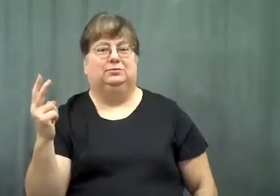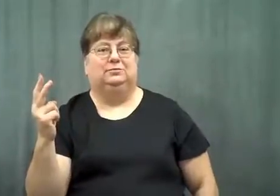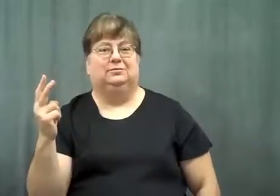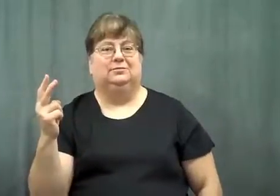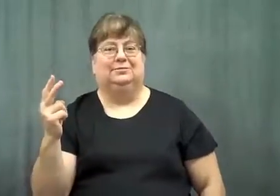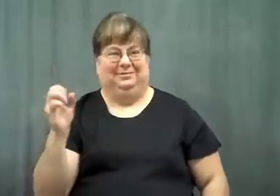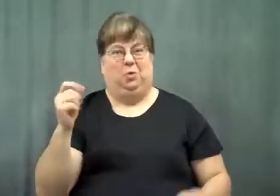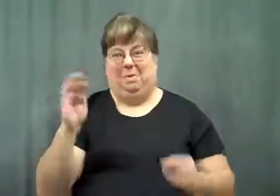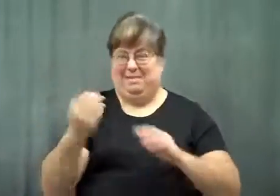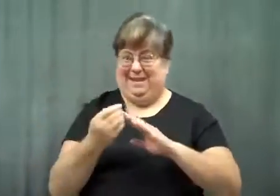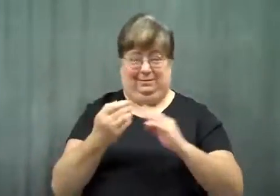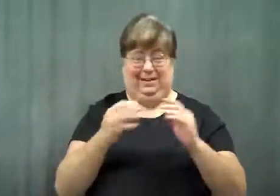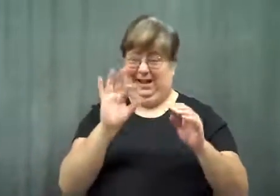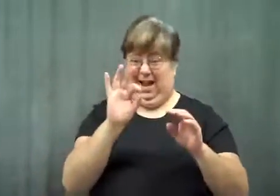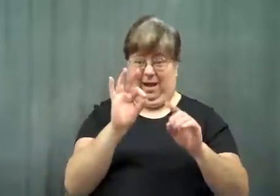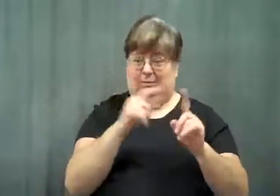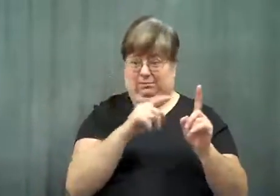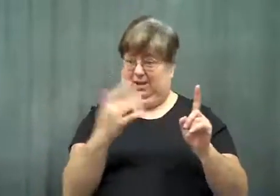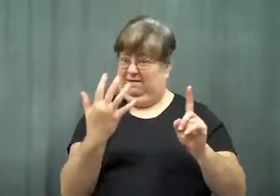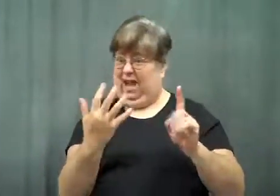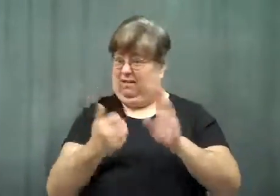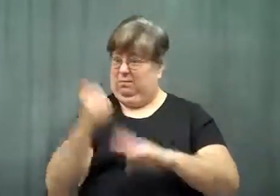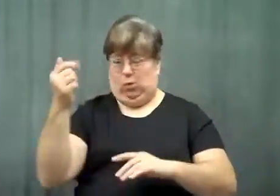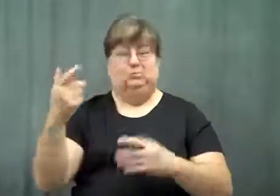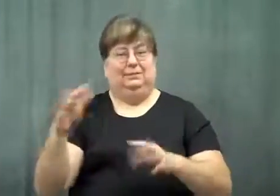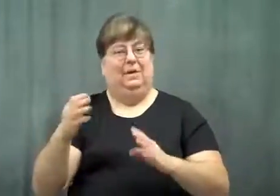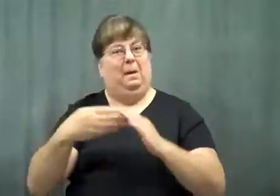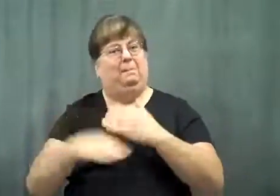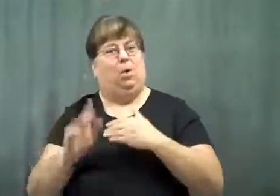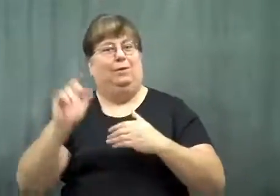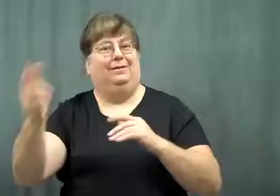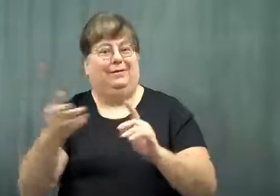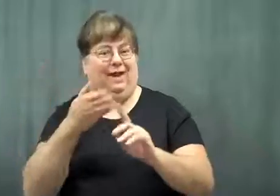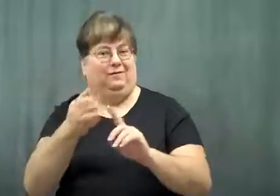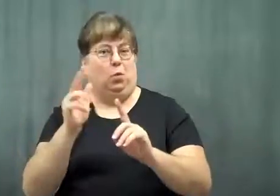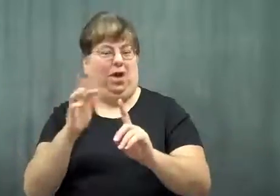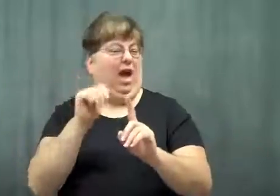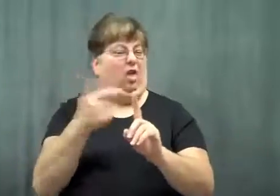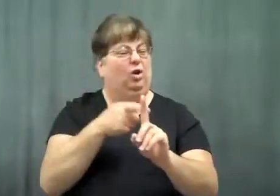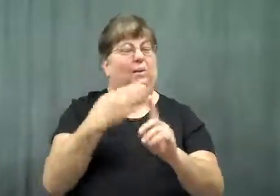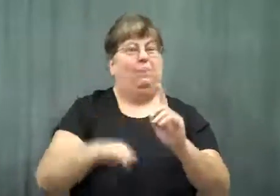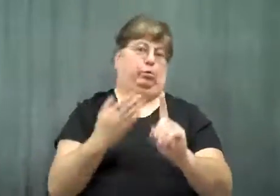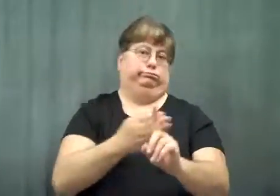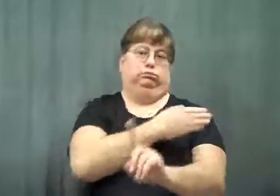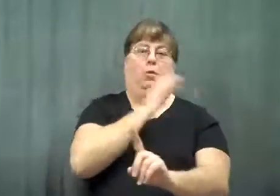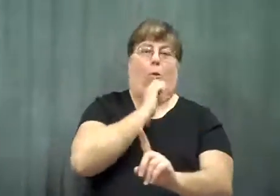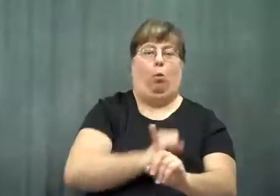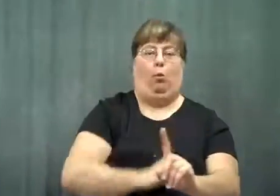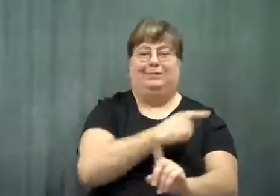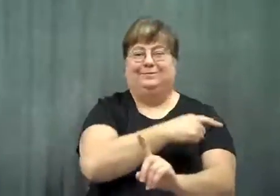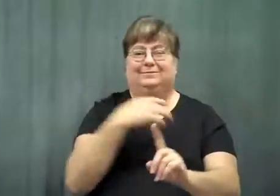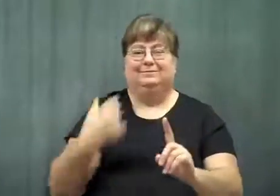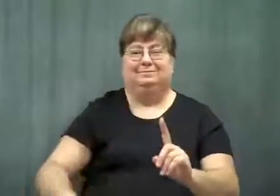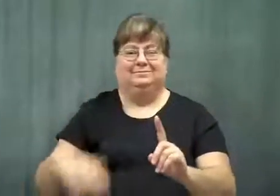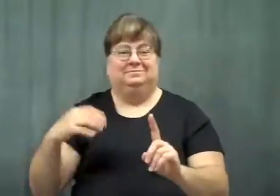That means the majority of the court has been born after WWII, the rest are older.